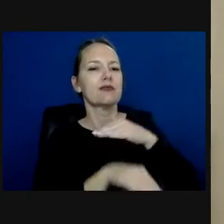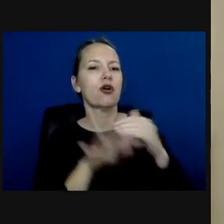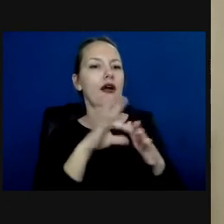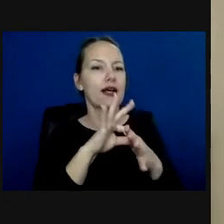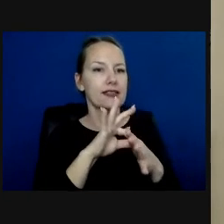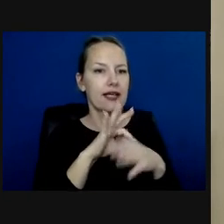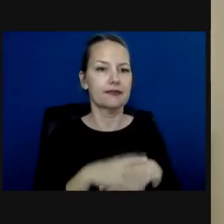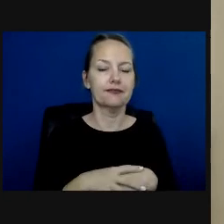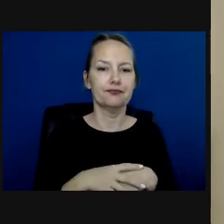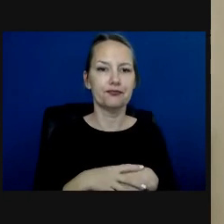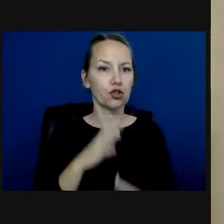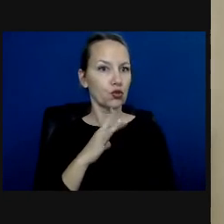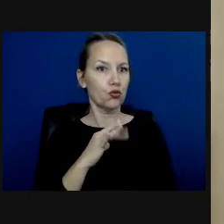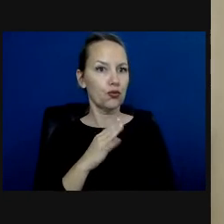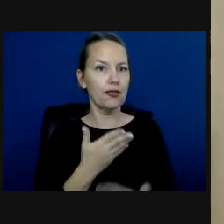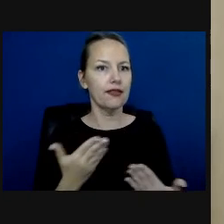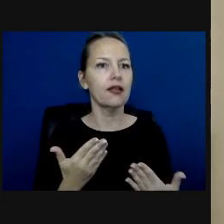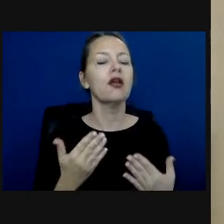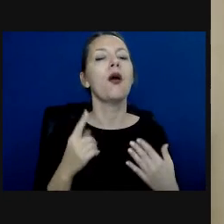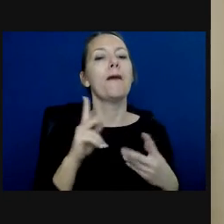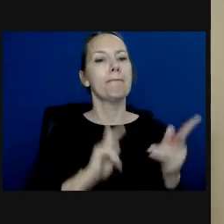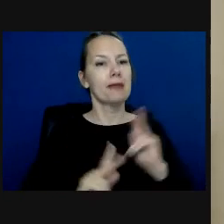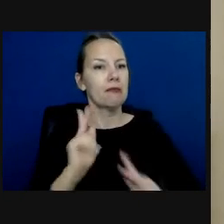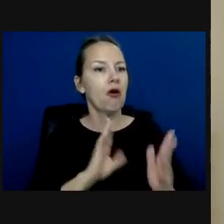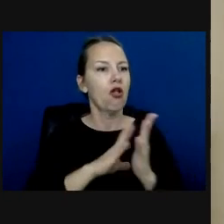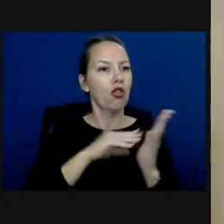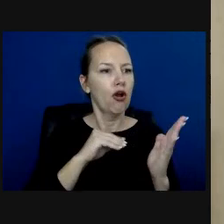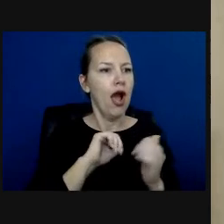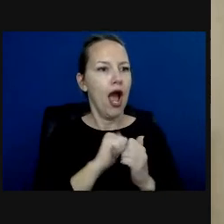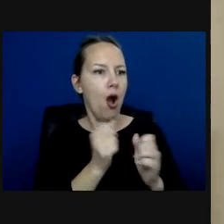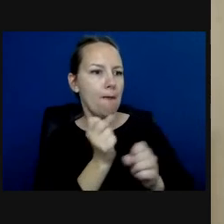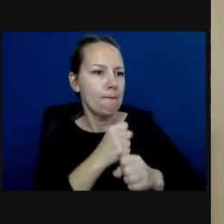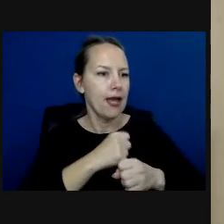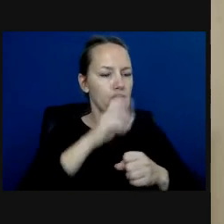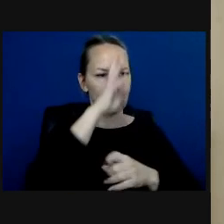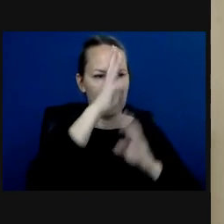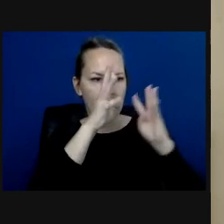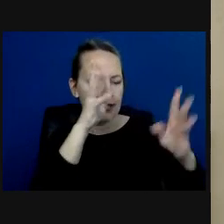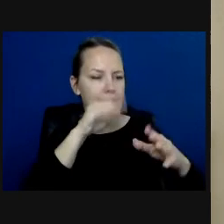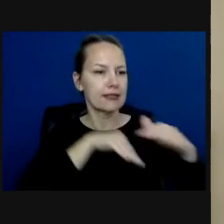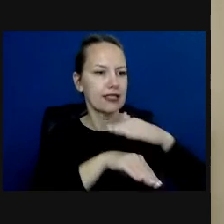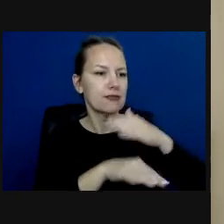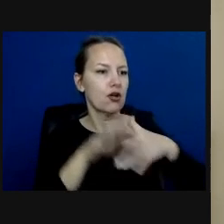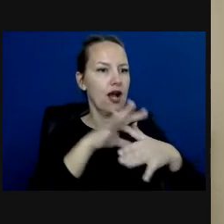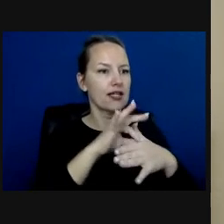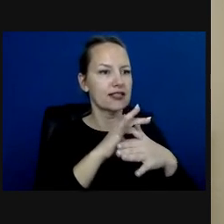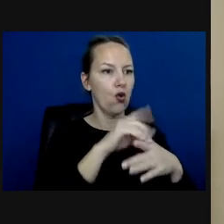The cool thing is that once people learn how to make and create accessible content in one system, they can transfer